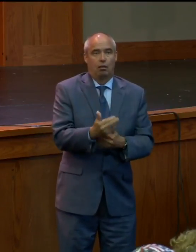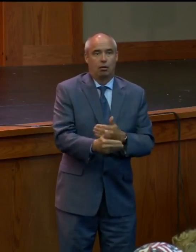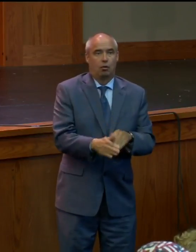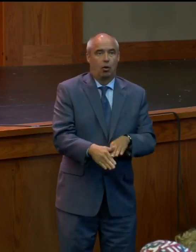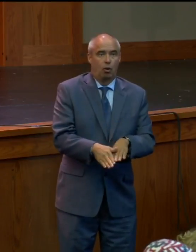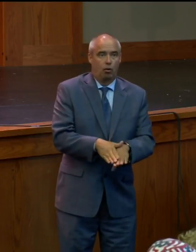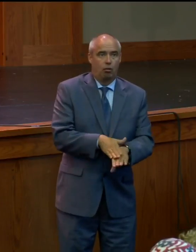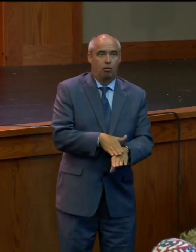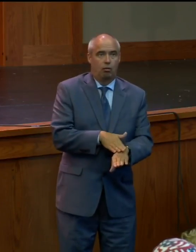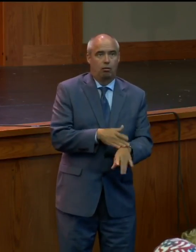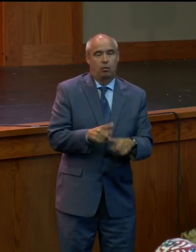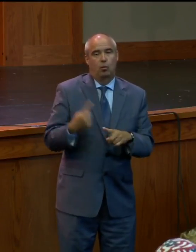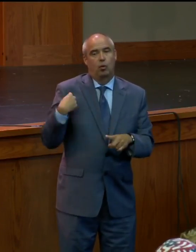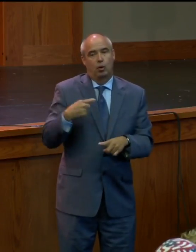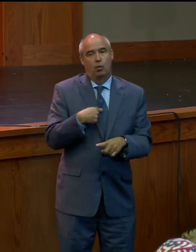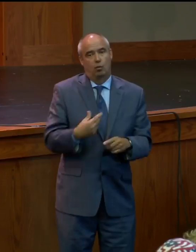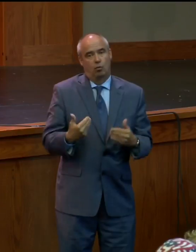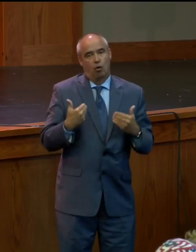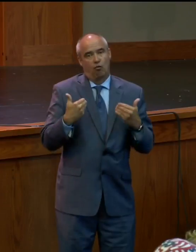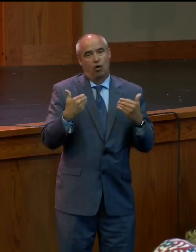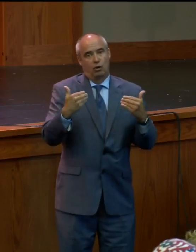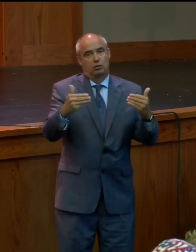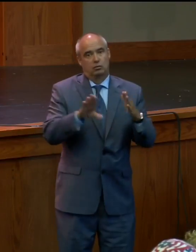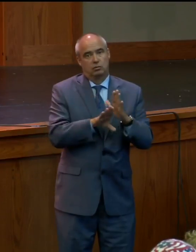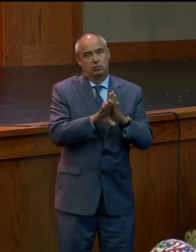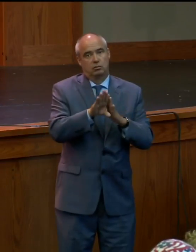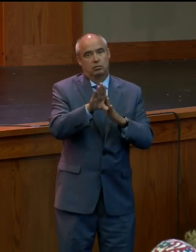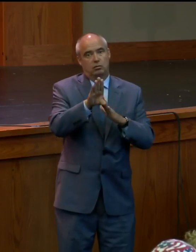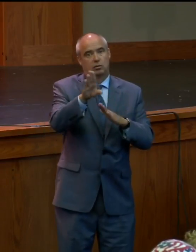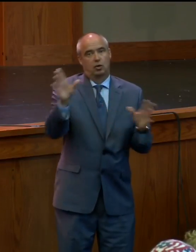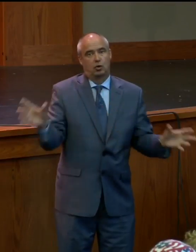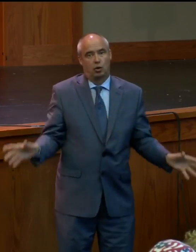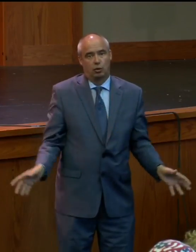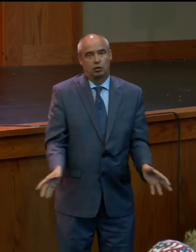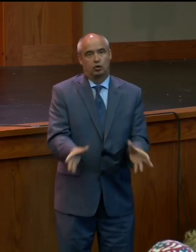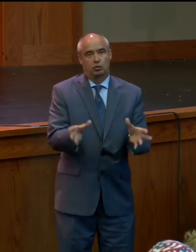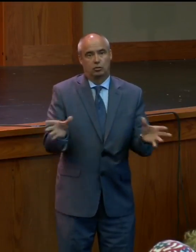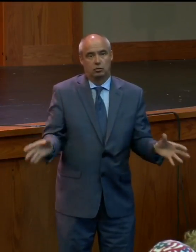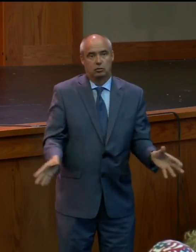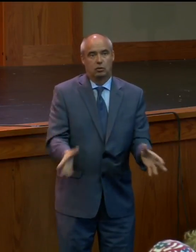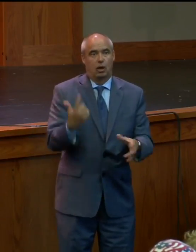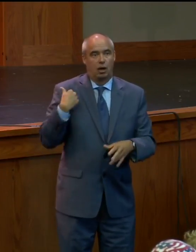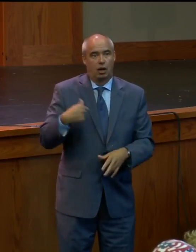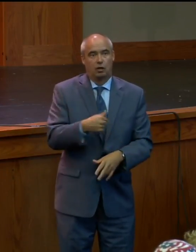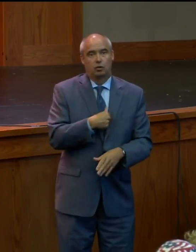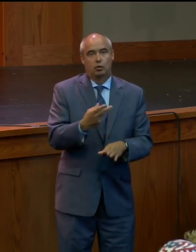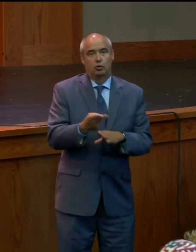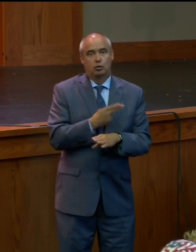BUT WE ARE MOVING FORWARD. AND I ENCOURAGE US TO USE AND